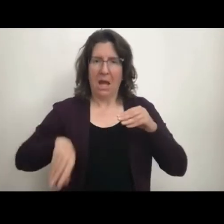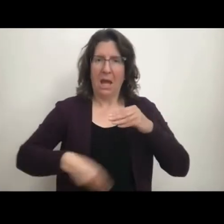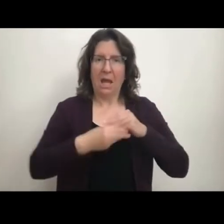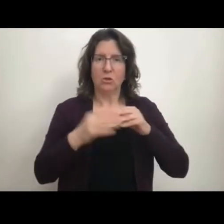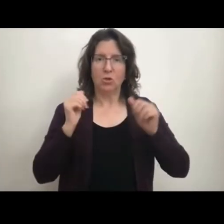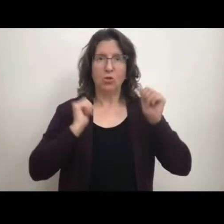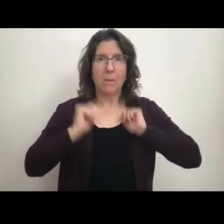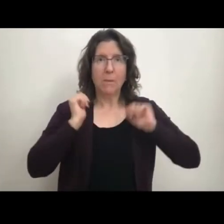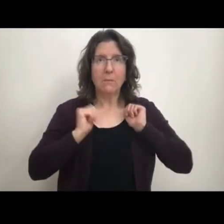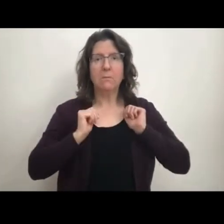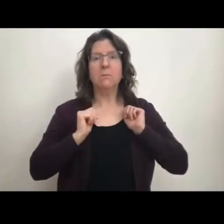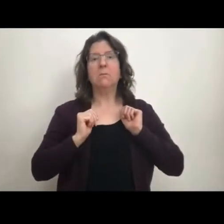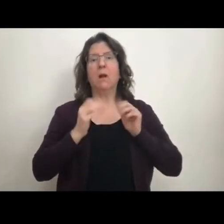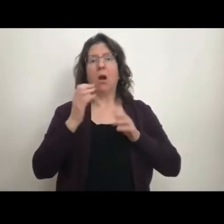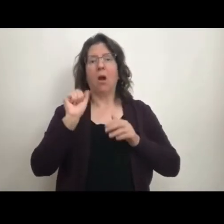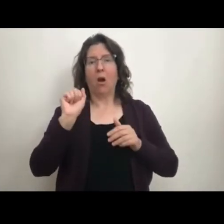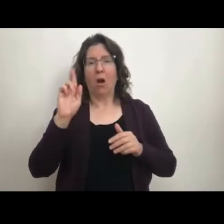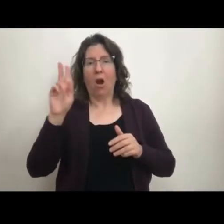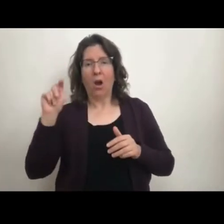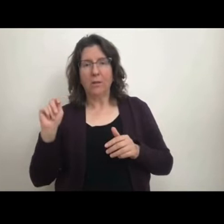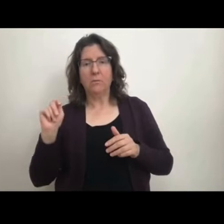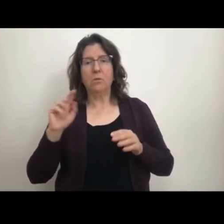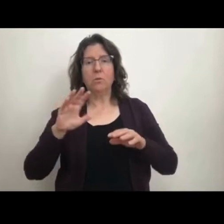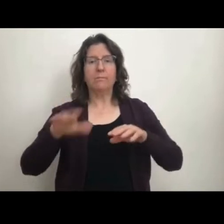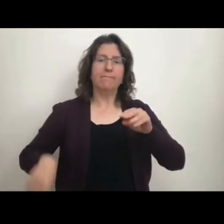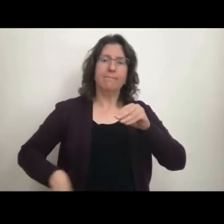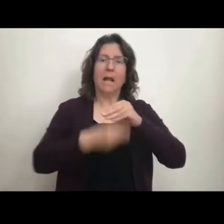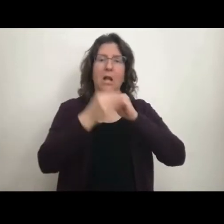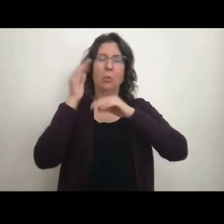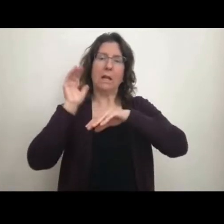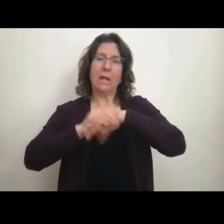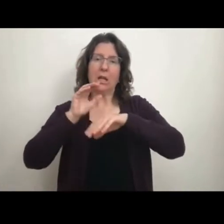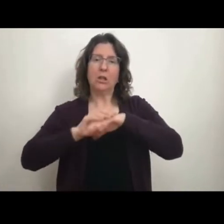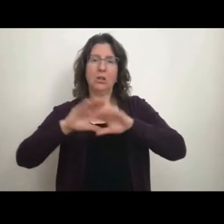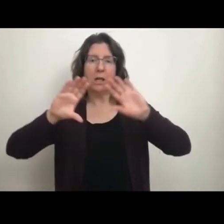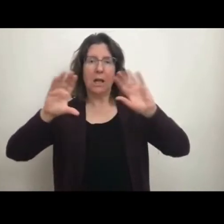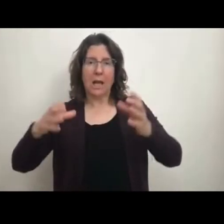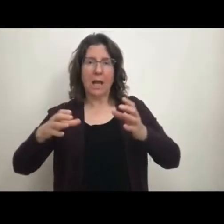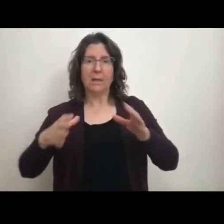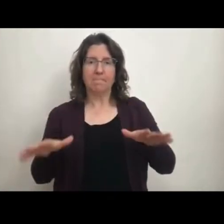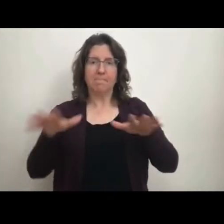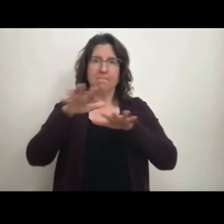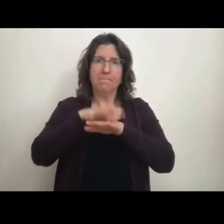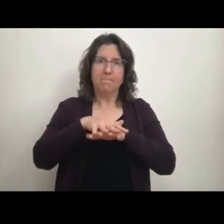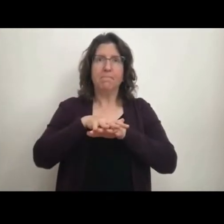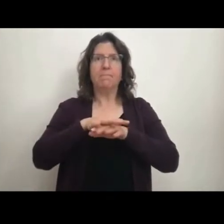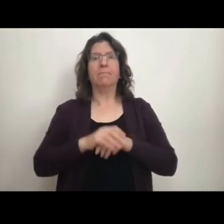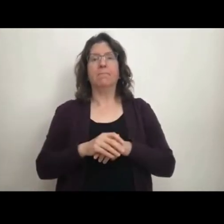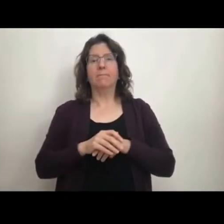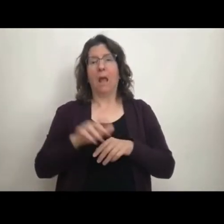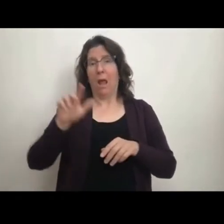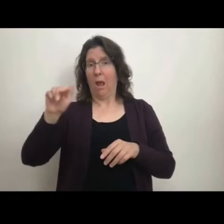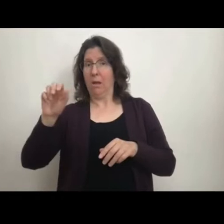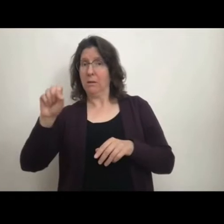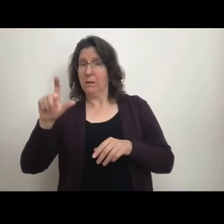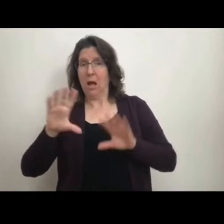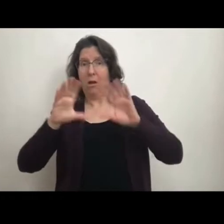We integrated drama & arts activities into our English class.